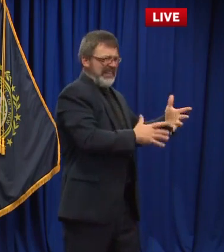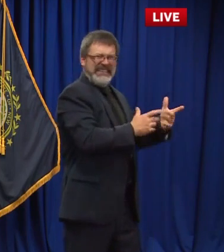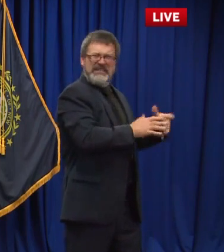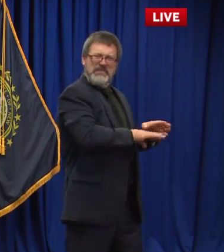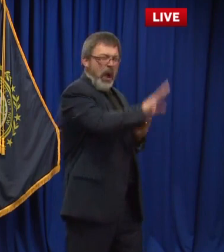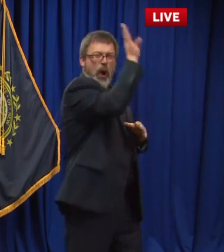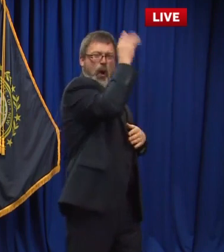STATE.